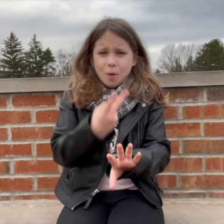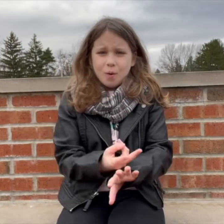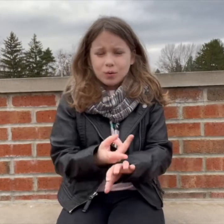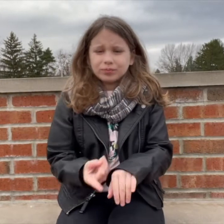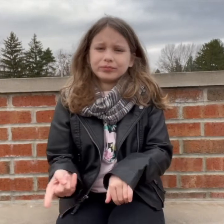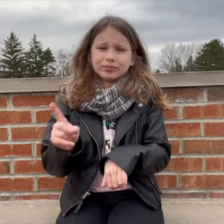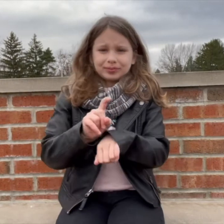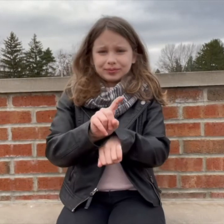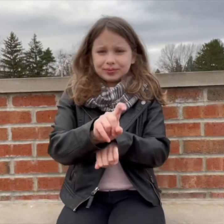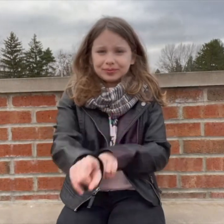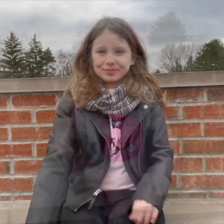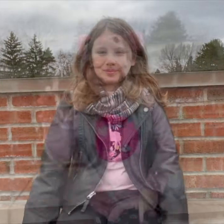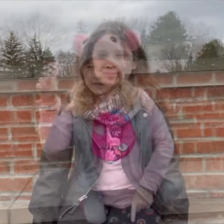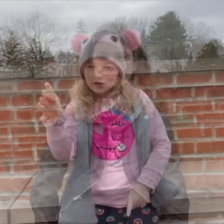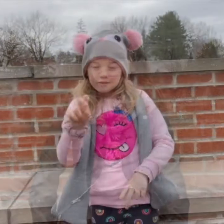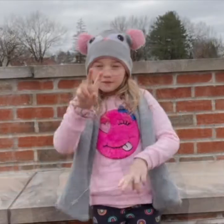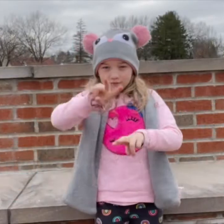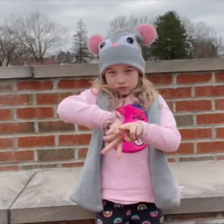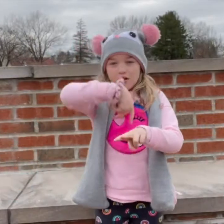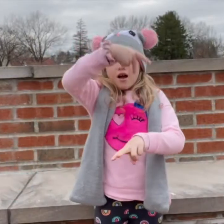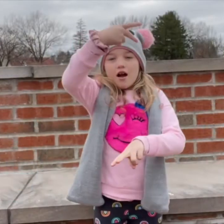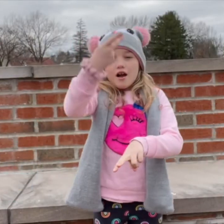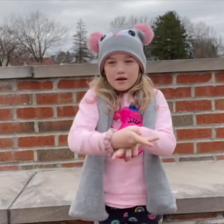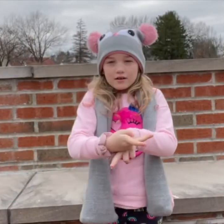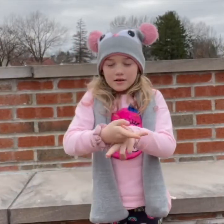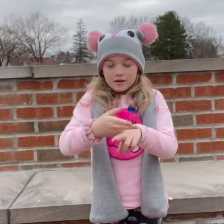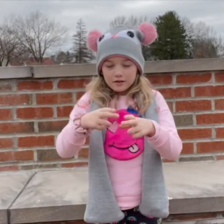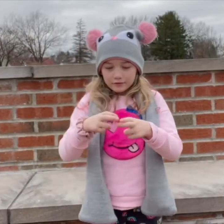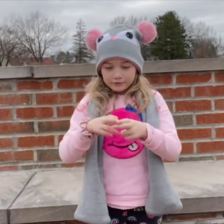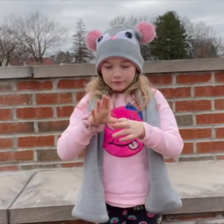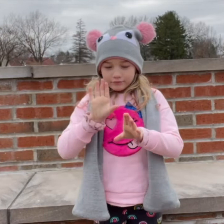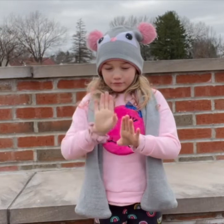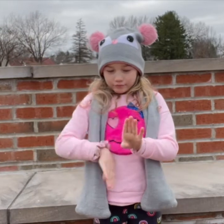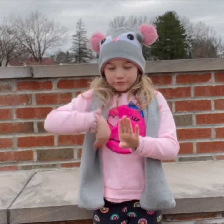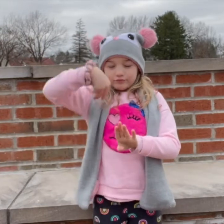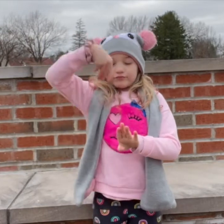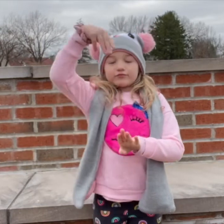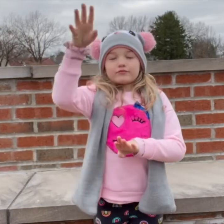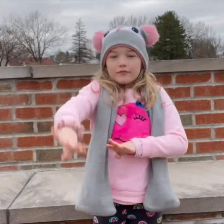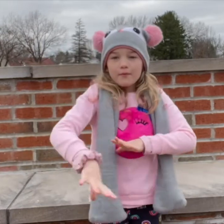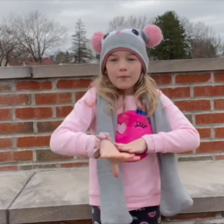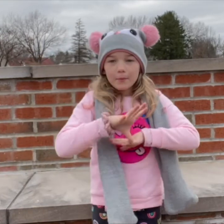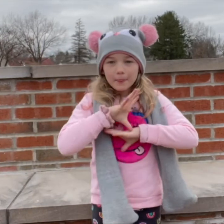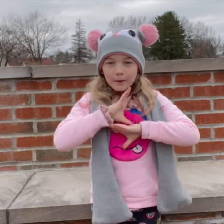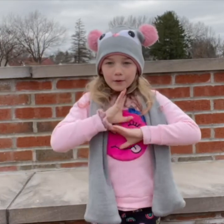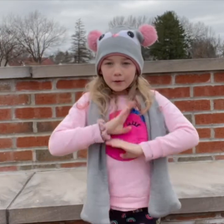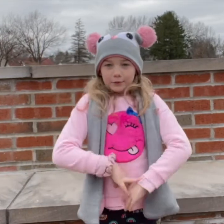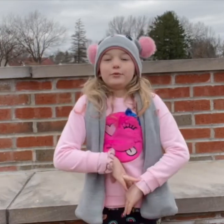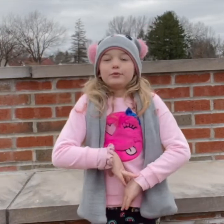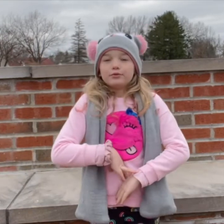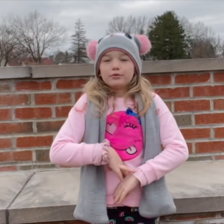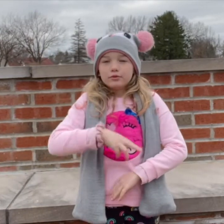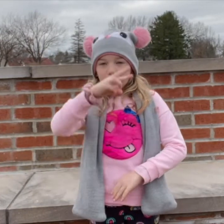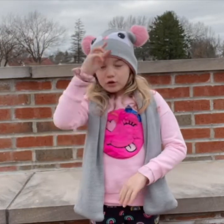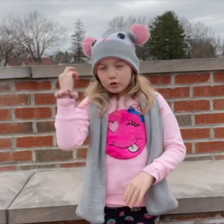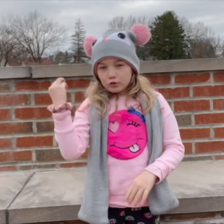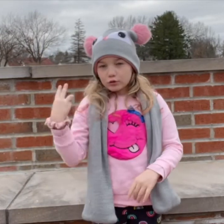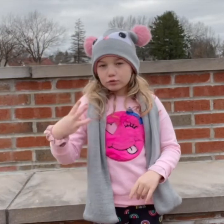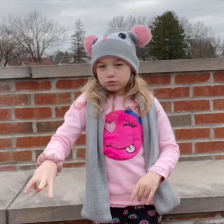freezing i walk and fall and get back up again i get up but i f my foot's in a hole i pull it out